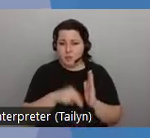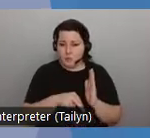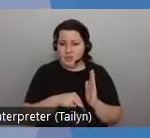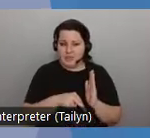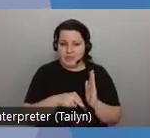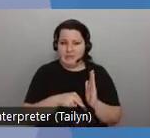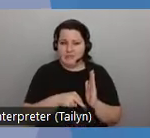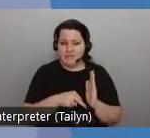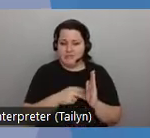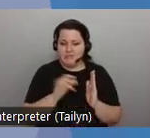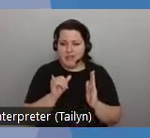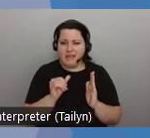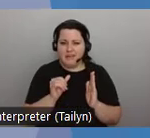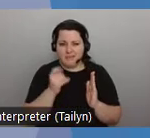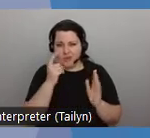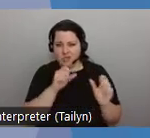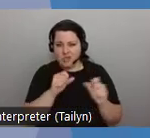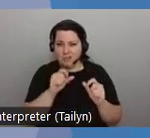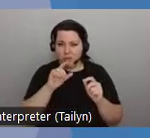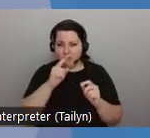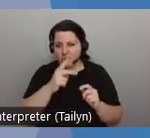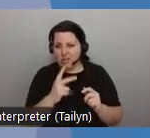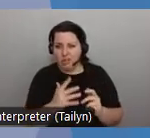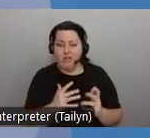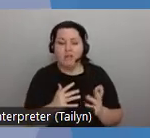using, if you're going to convert this to a PDF there is a way to set it up in PDFs to be able to read it and